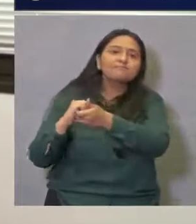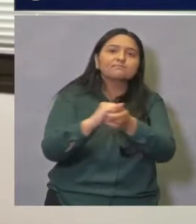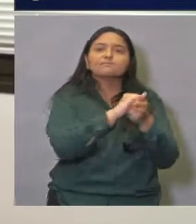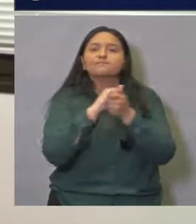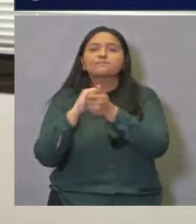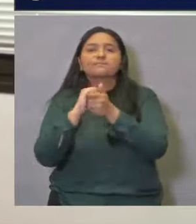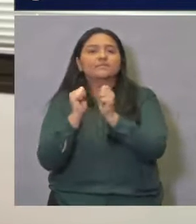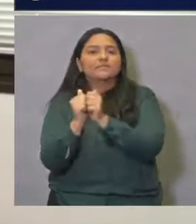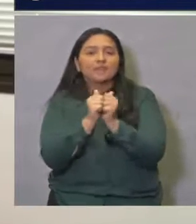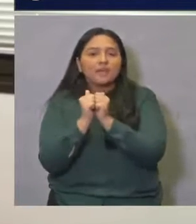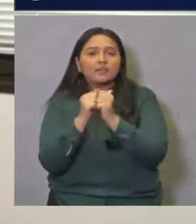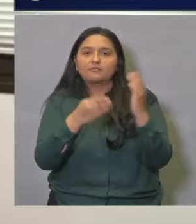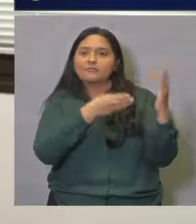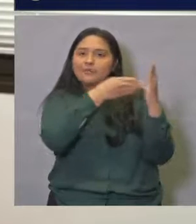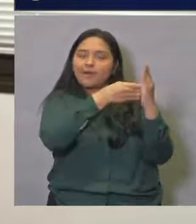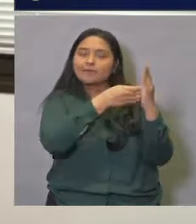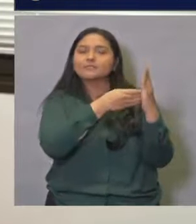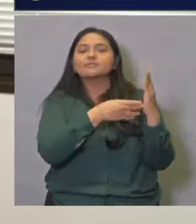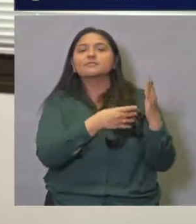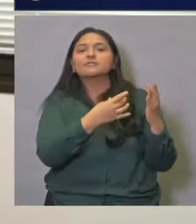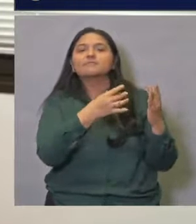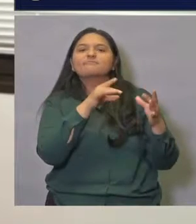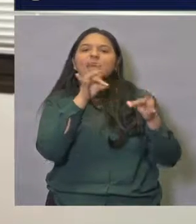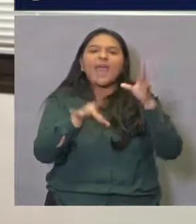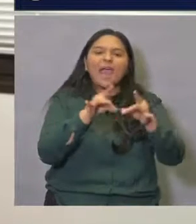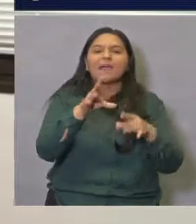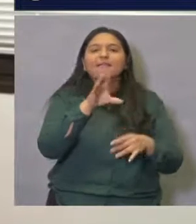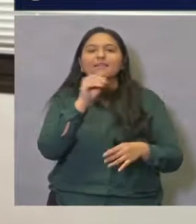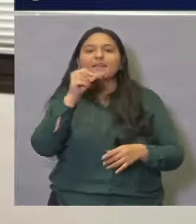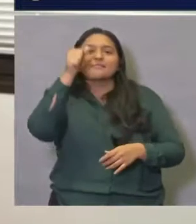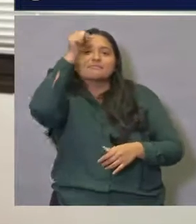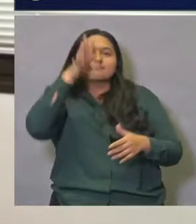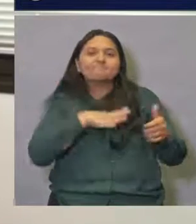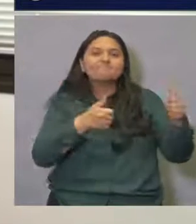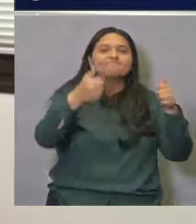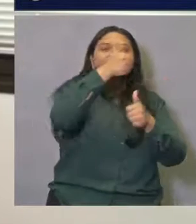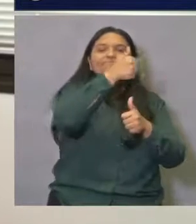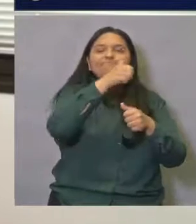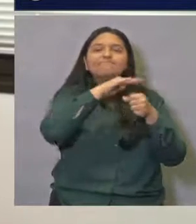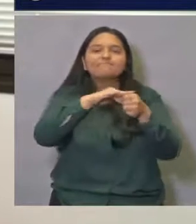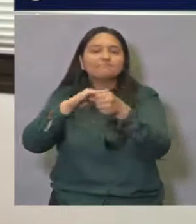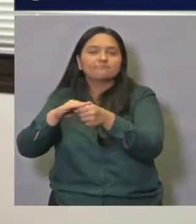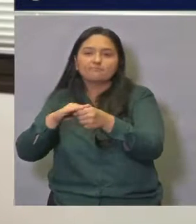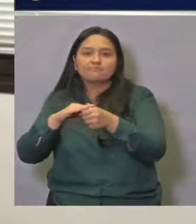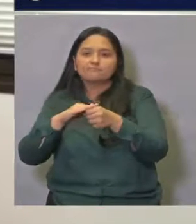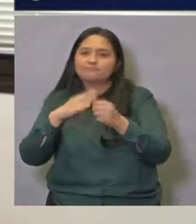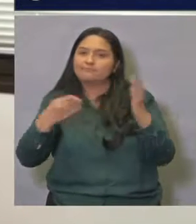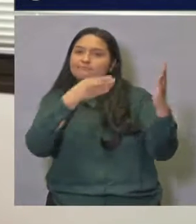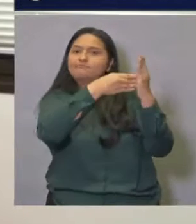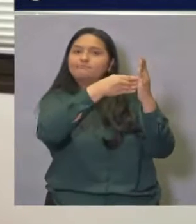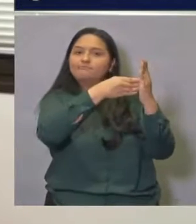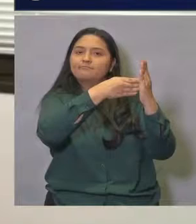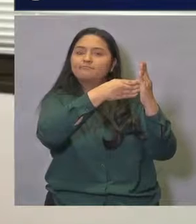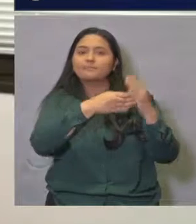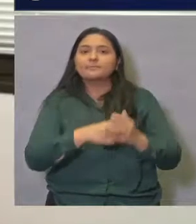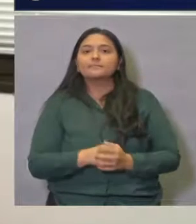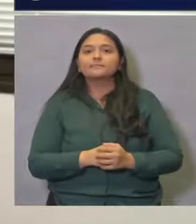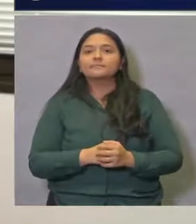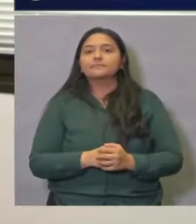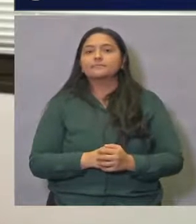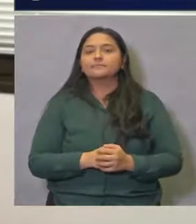VIENDO SEPAN QUE NO ESTÁN